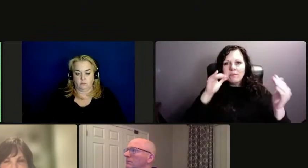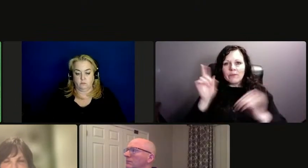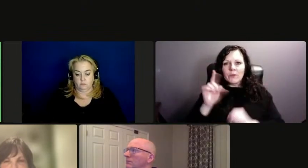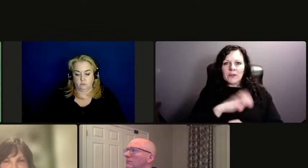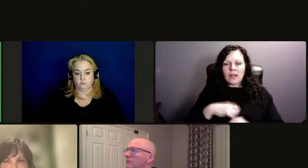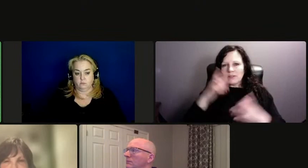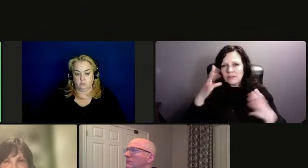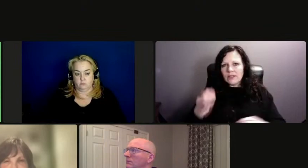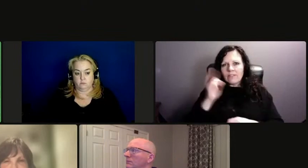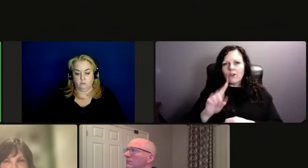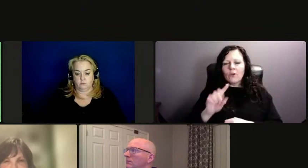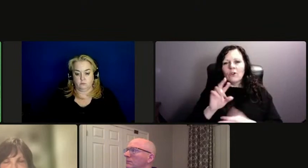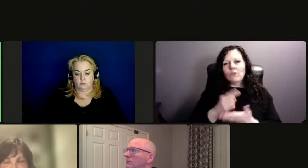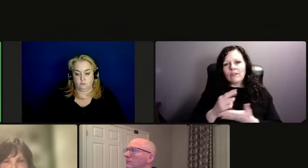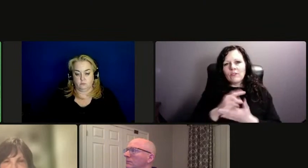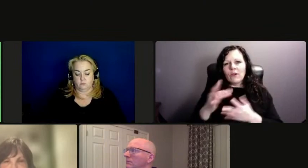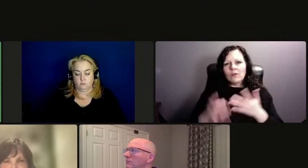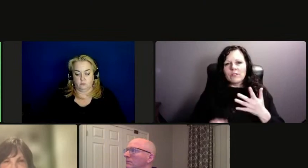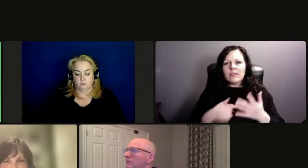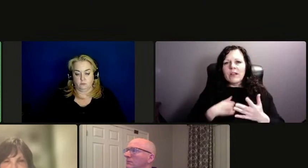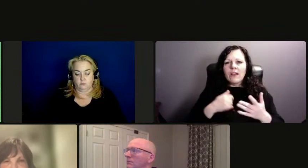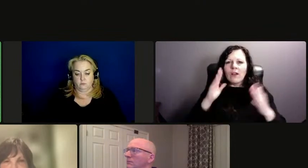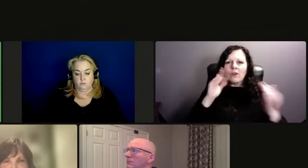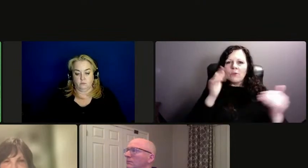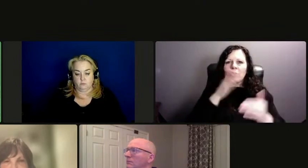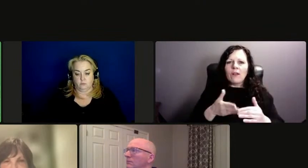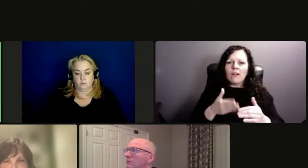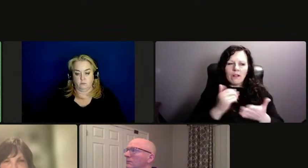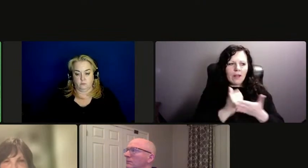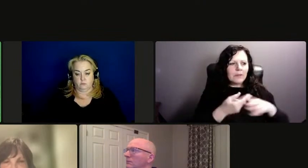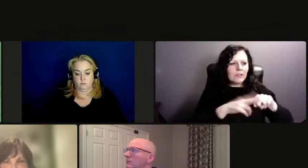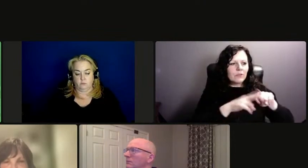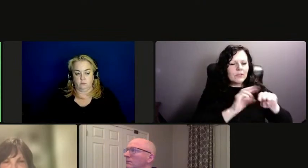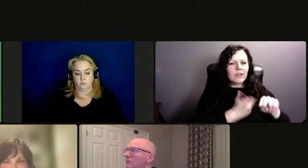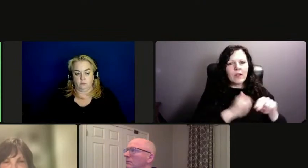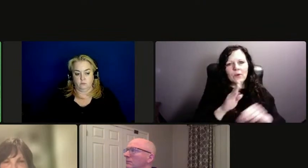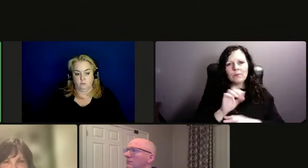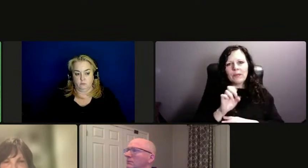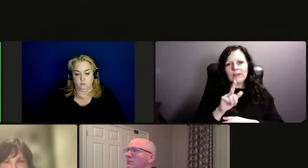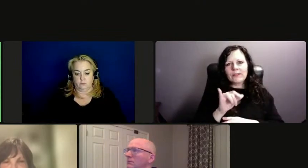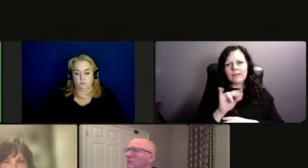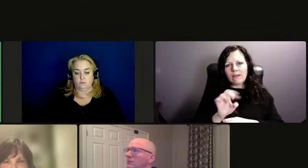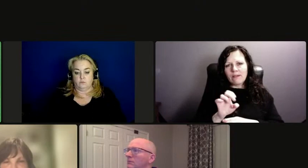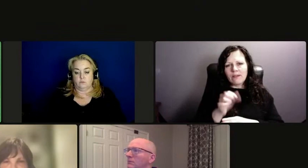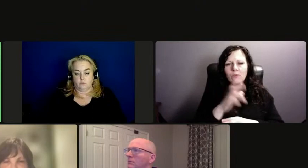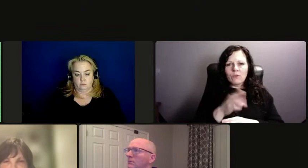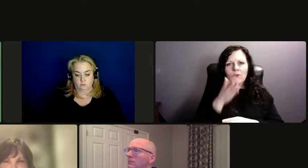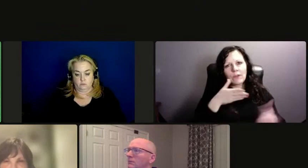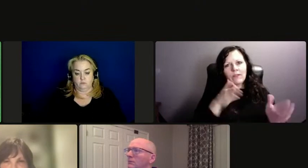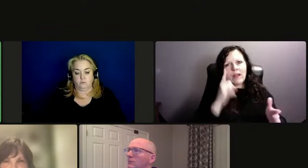RESPONSE. SO I'M HOPEFUL THAT WHERE